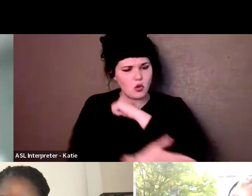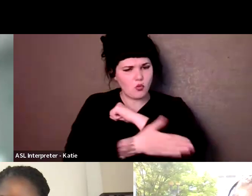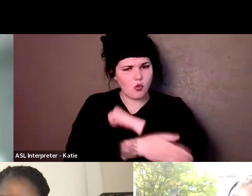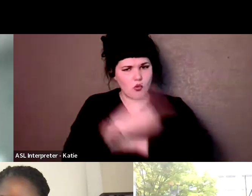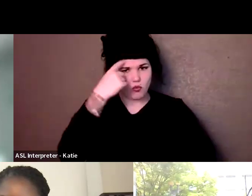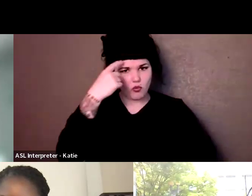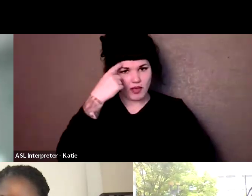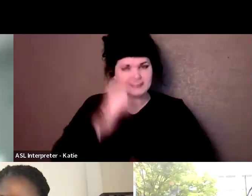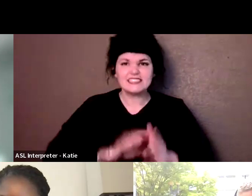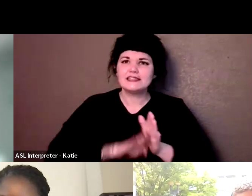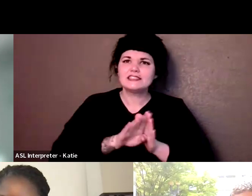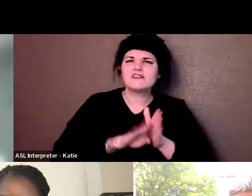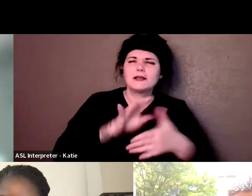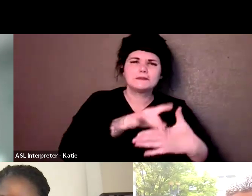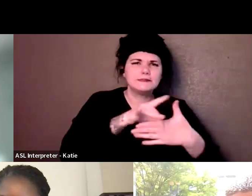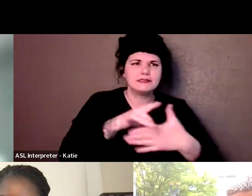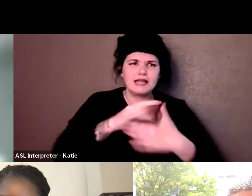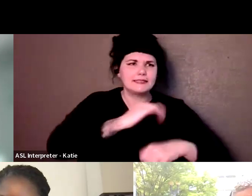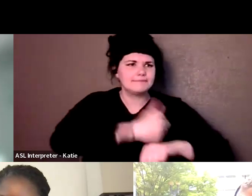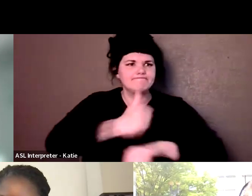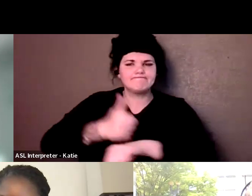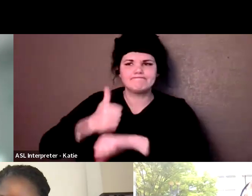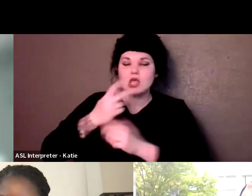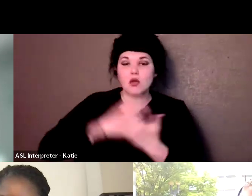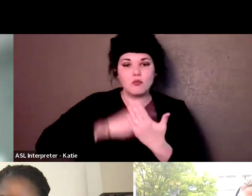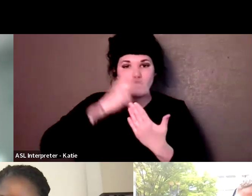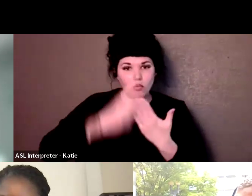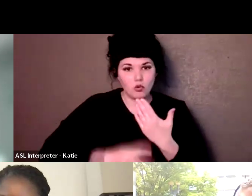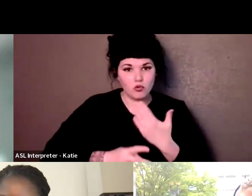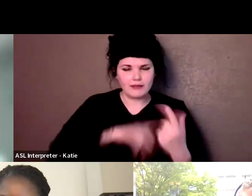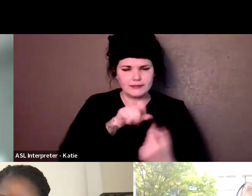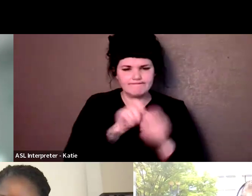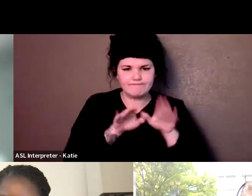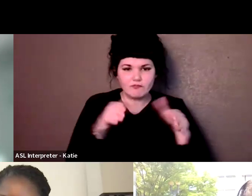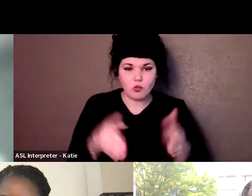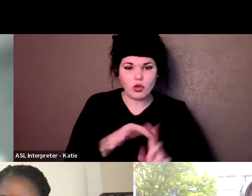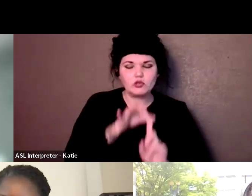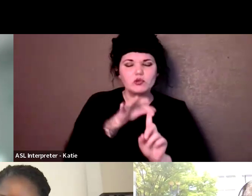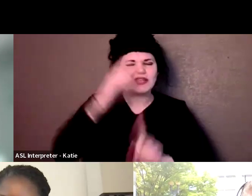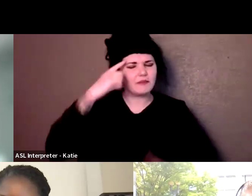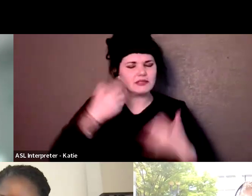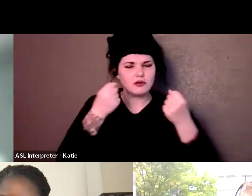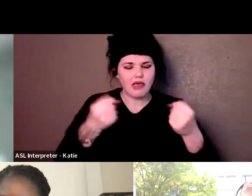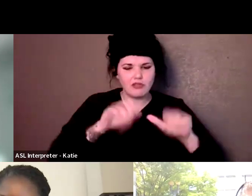deliver programs to confront those unique mental health challenges in rural America, and of course,